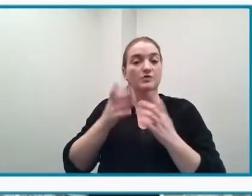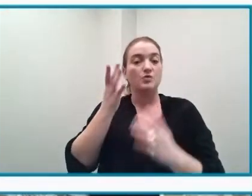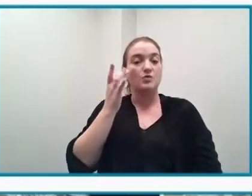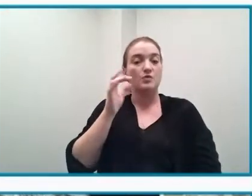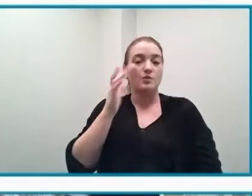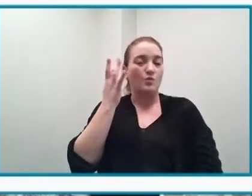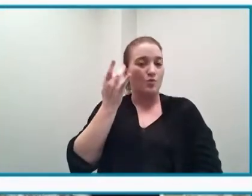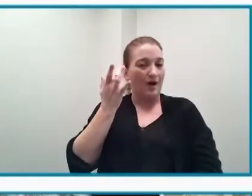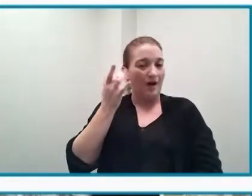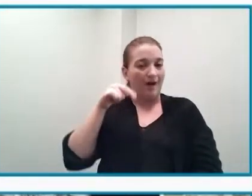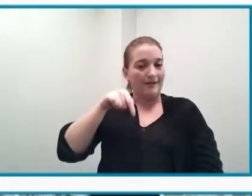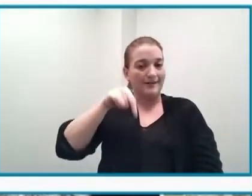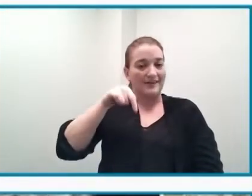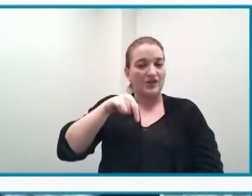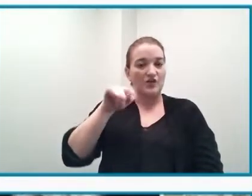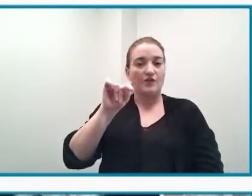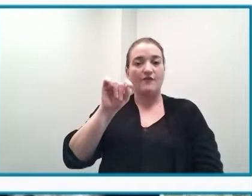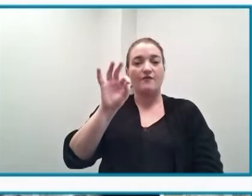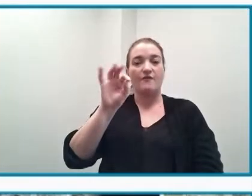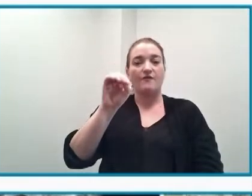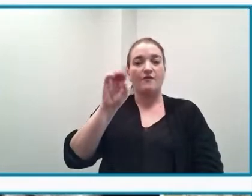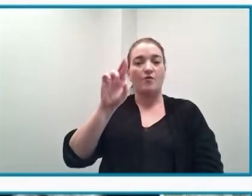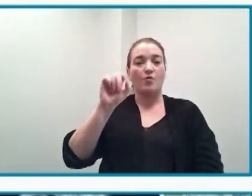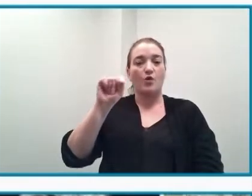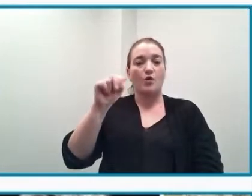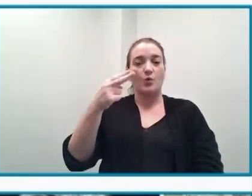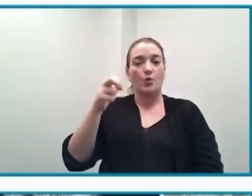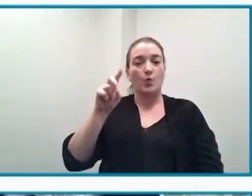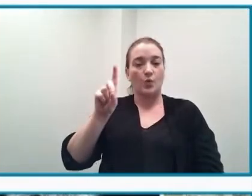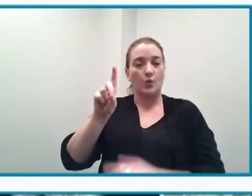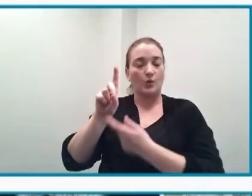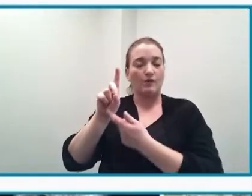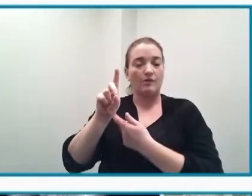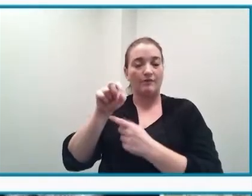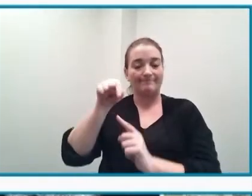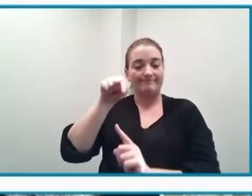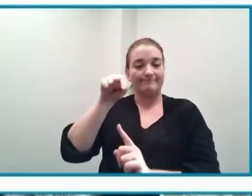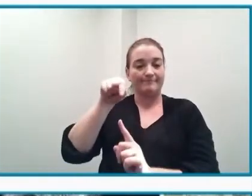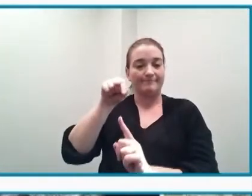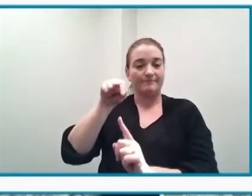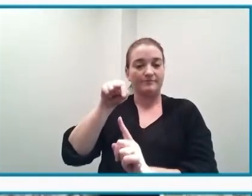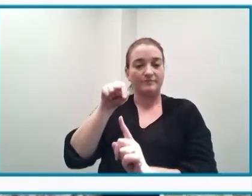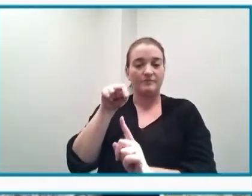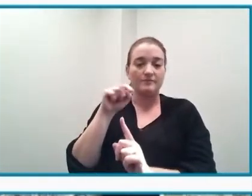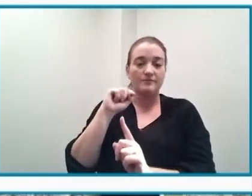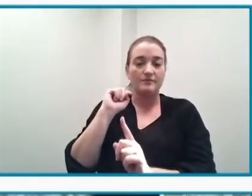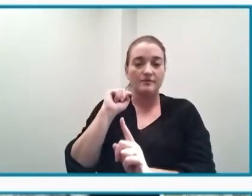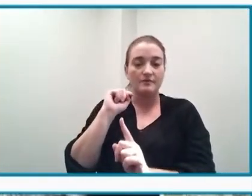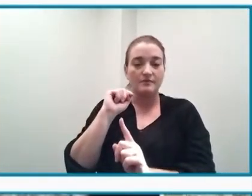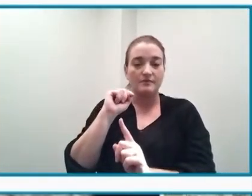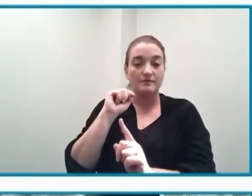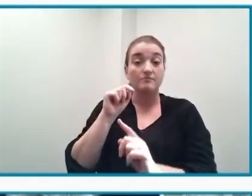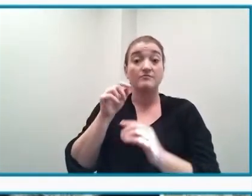a lot of them have been in the service since the very late eighties. So they're now retired.